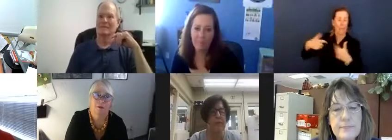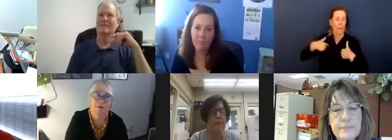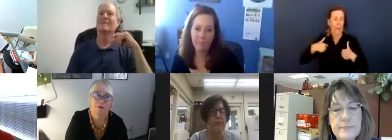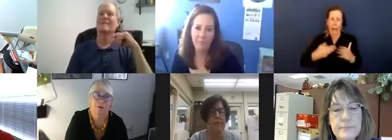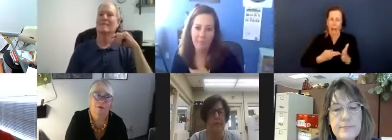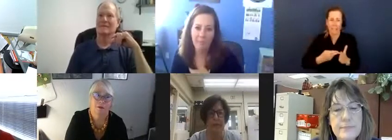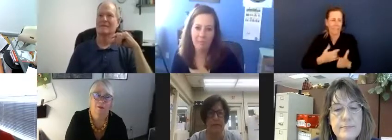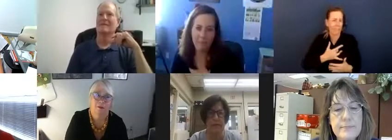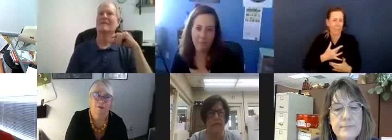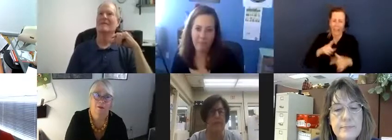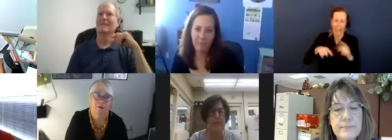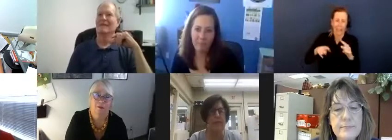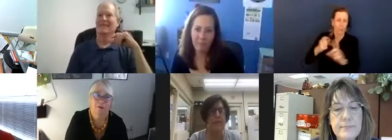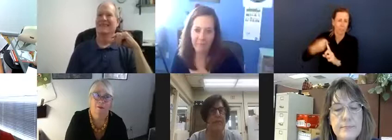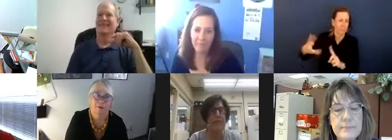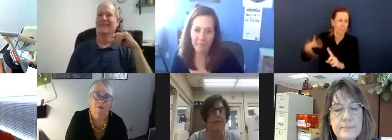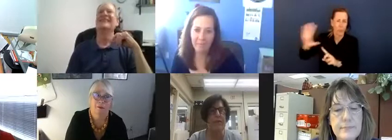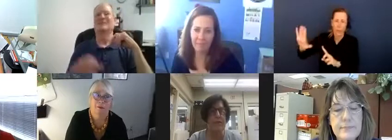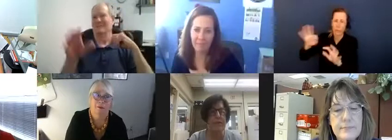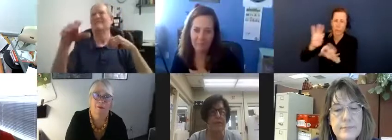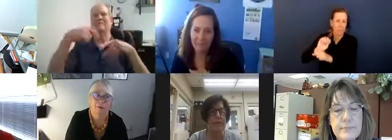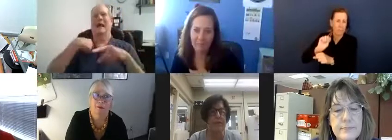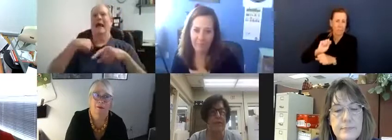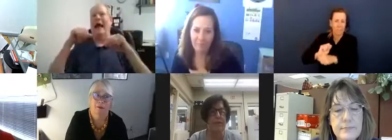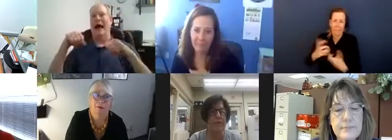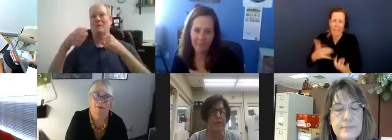I honestly don't feel I can fully explain her responsibilities.